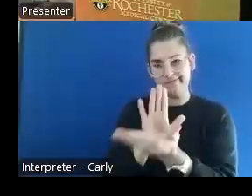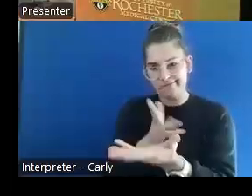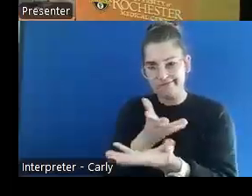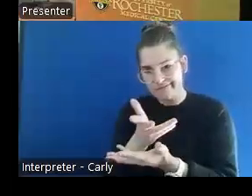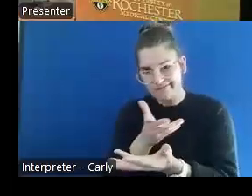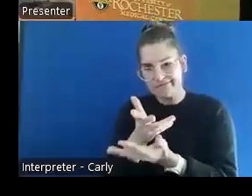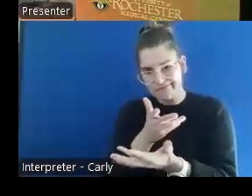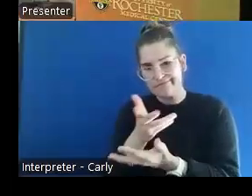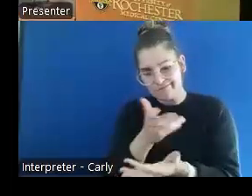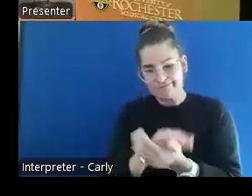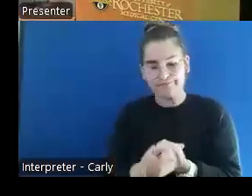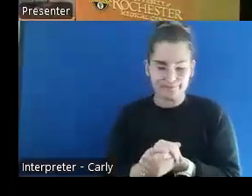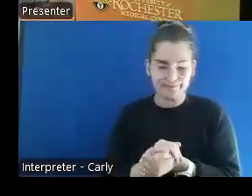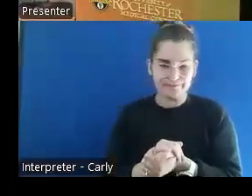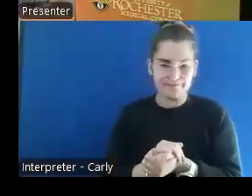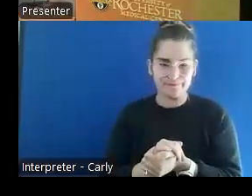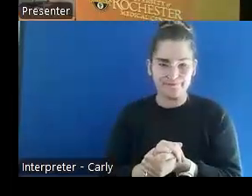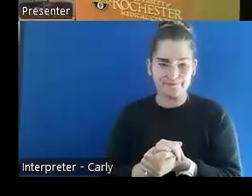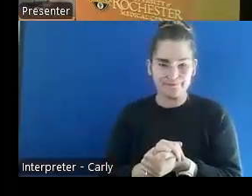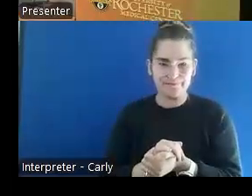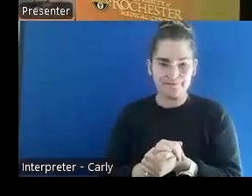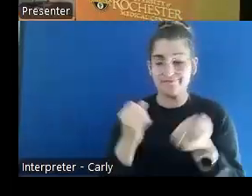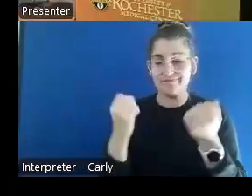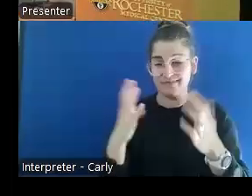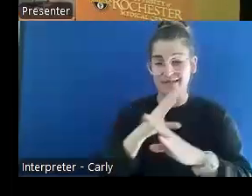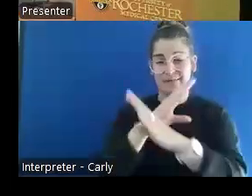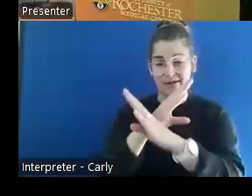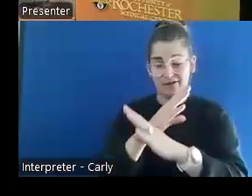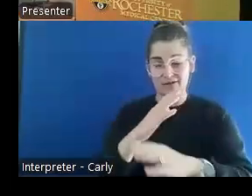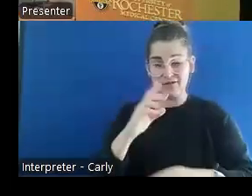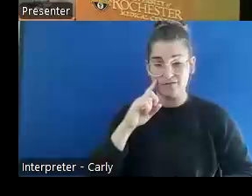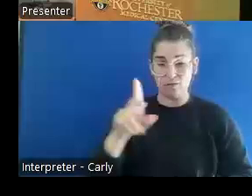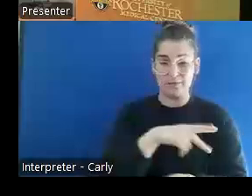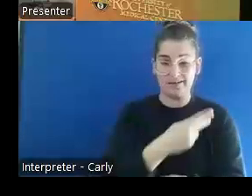you know a lot of barriers in patients being able to express this so sometimes it's there's power